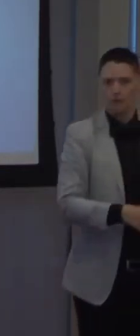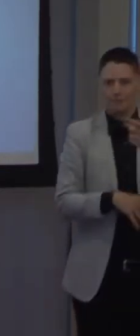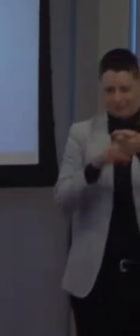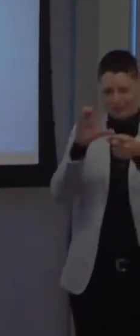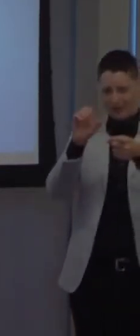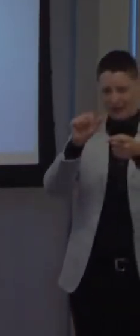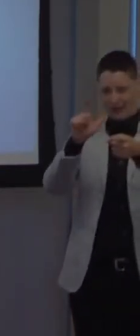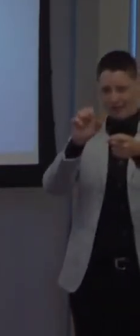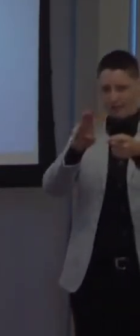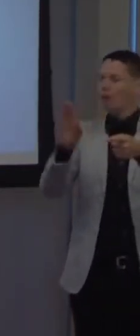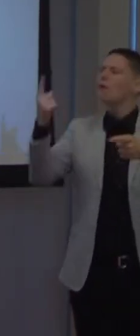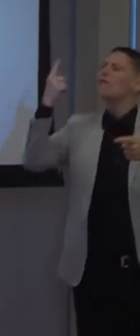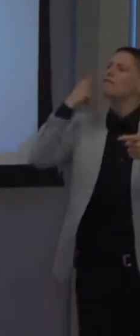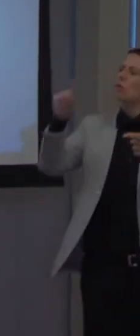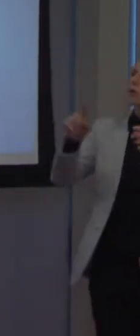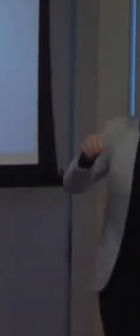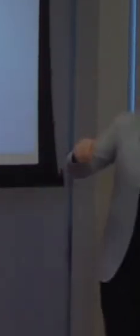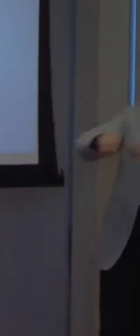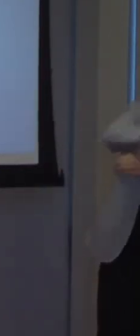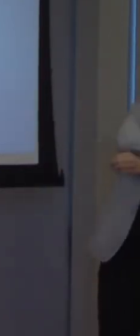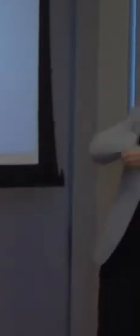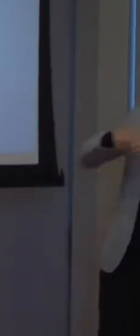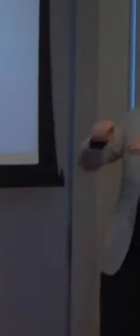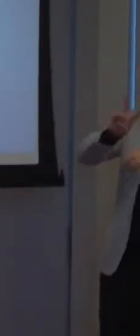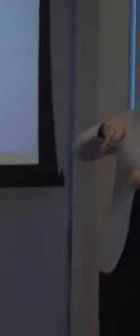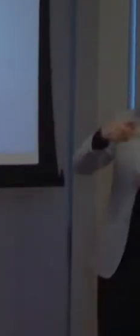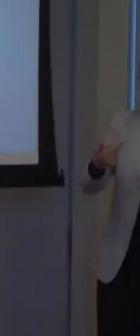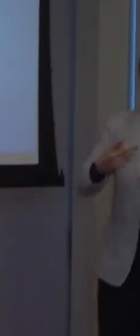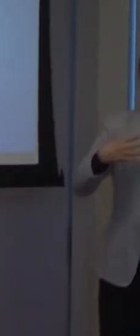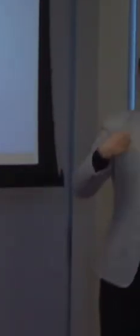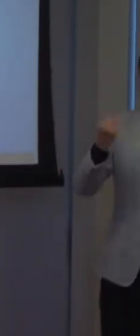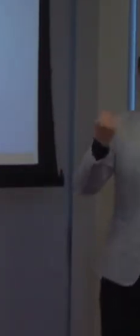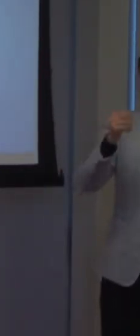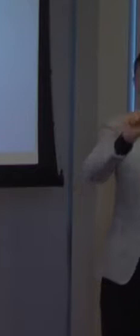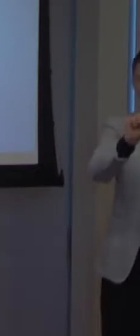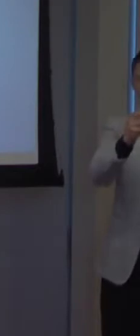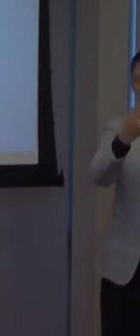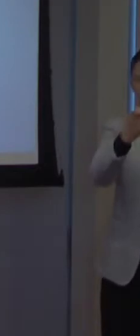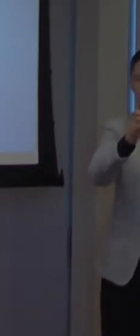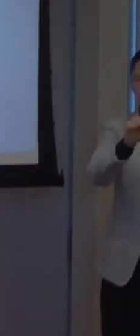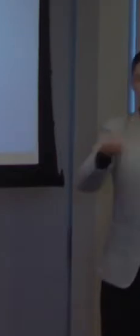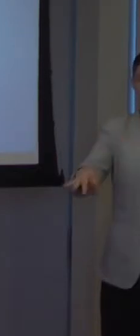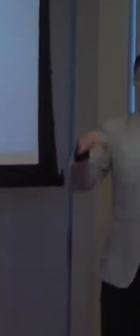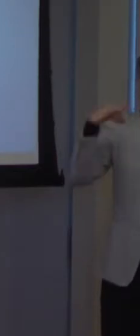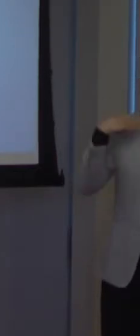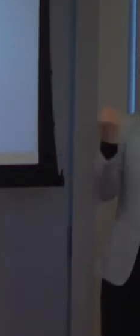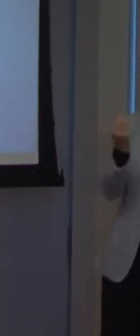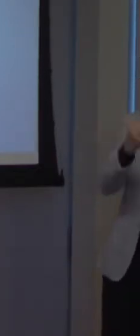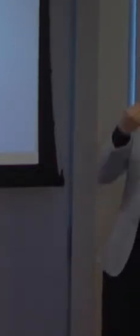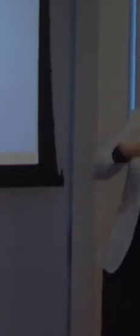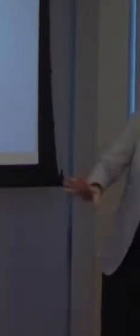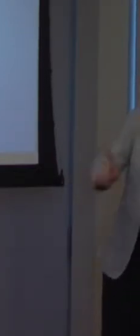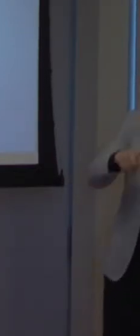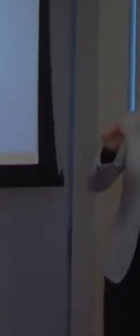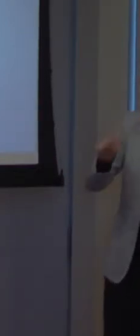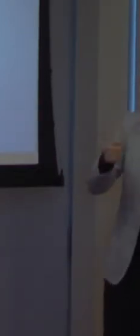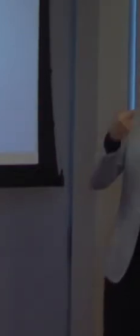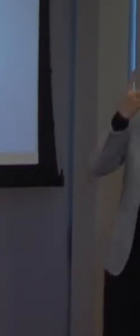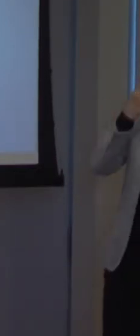instead of having it be like a sheet, it'll be a little bit more expensive, but have clear plastic, instead, and then mark out,